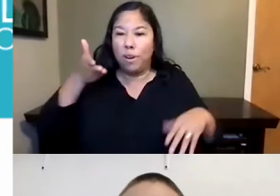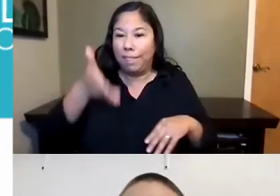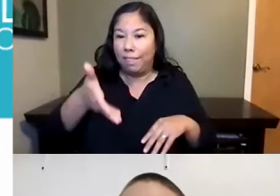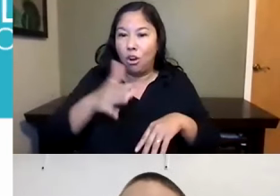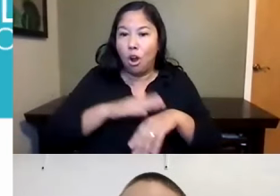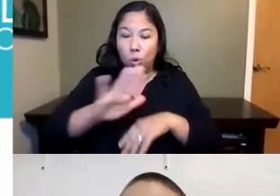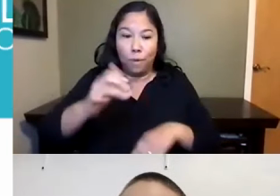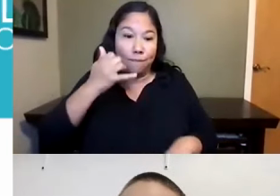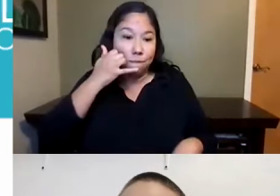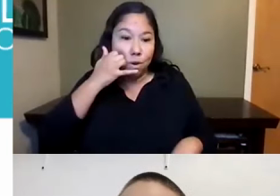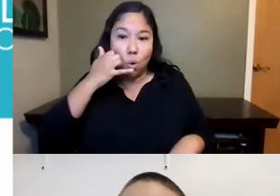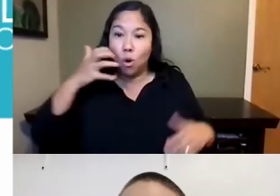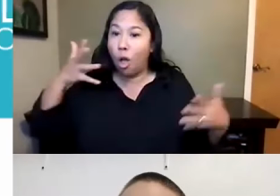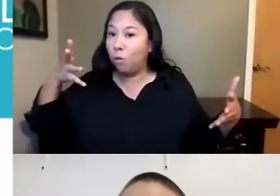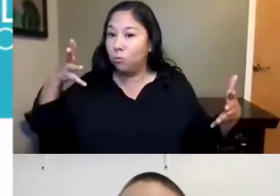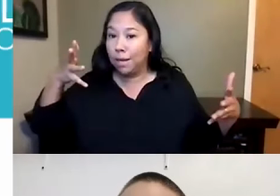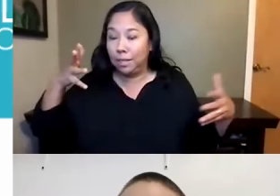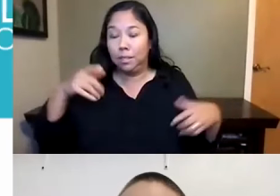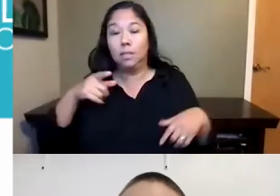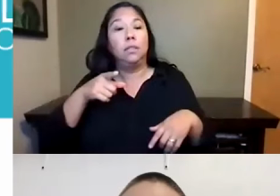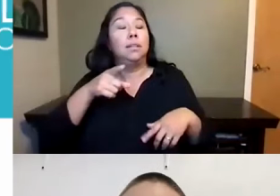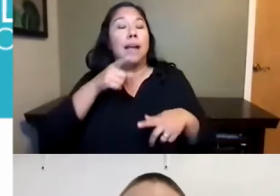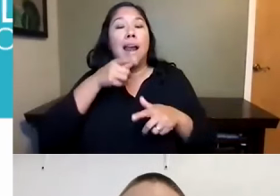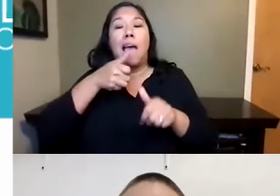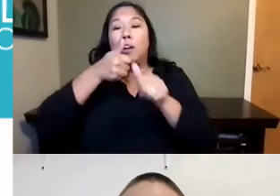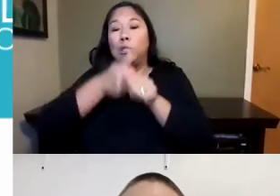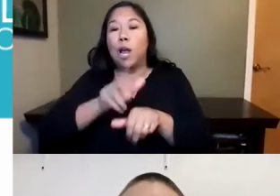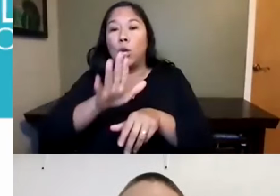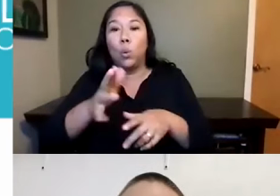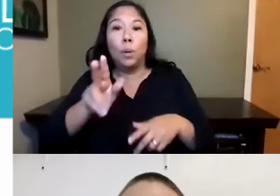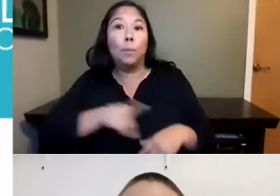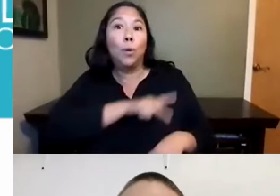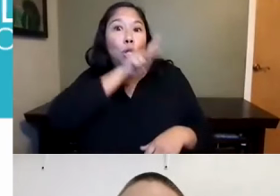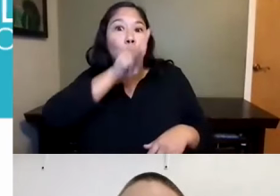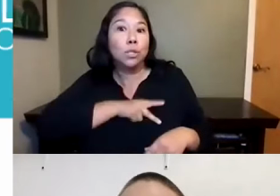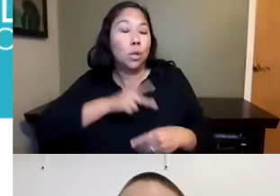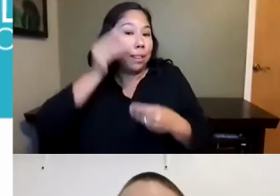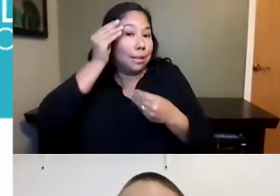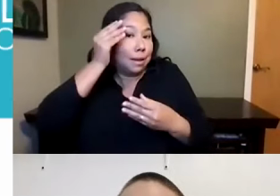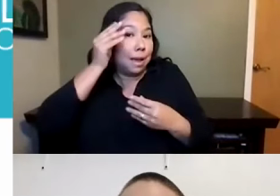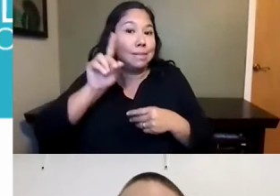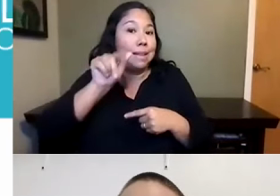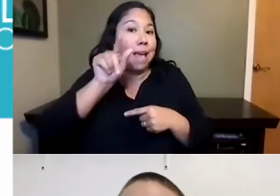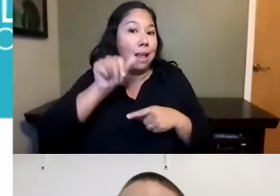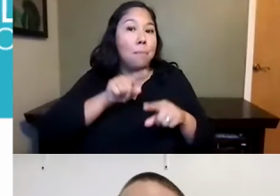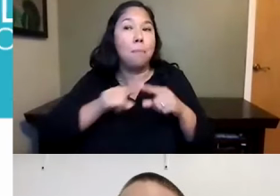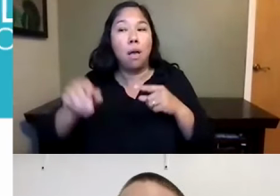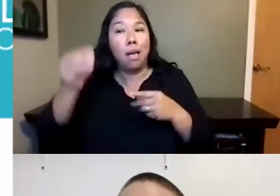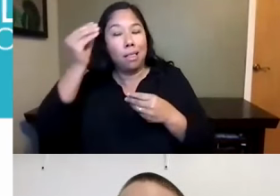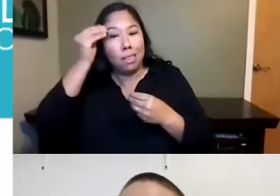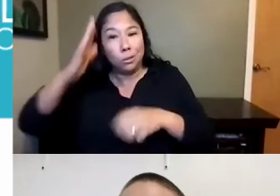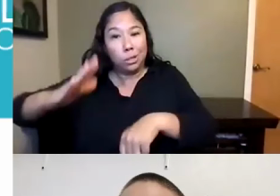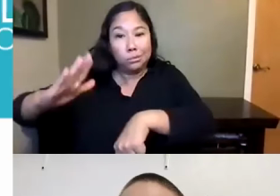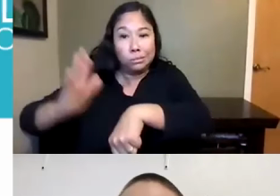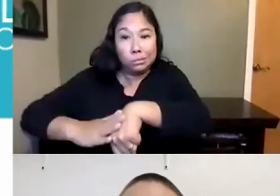It does not track your personal data, but it lets you know whether you may have been exposed by